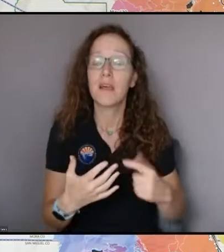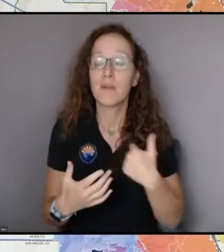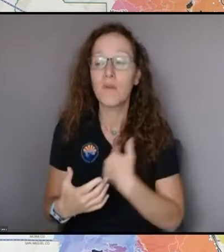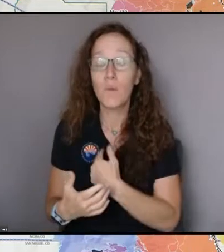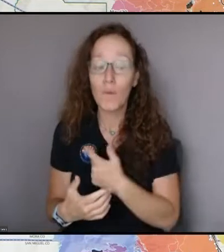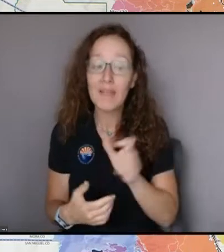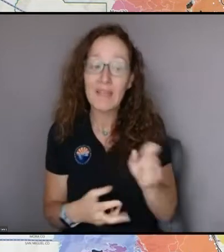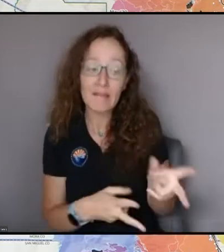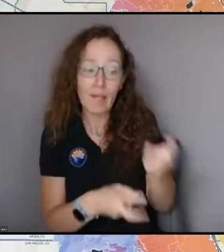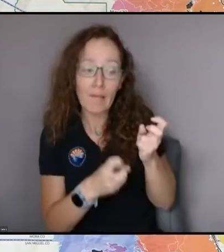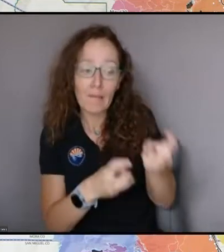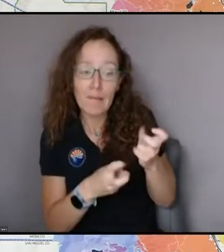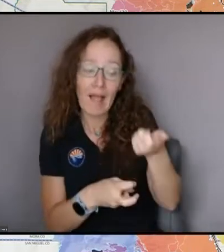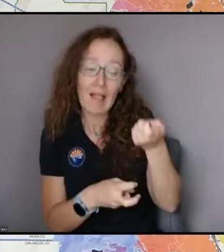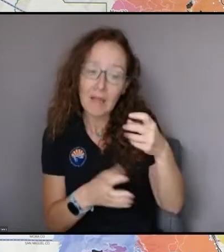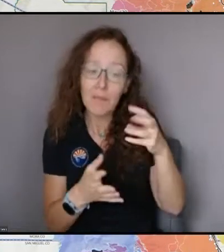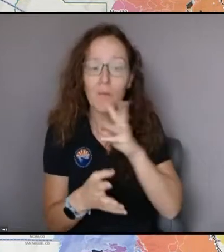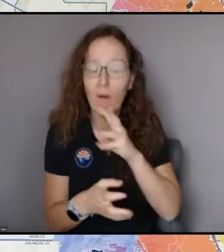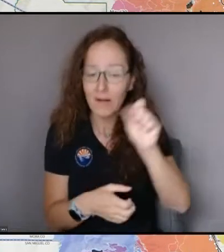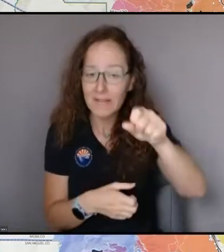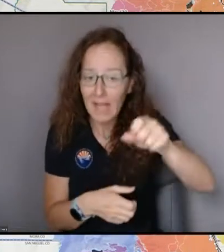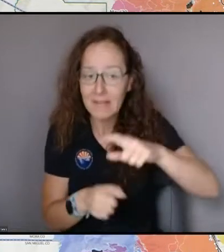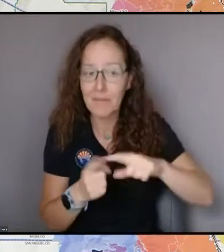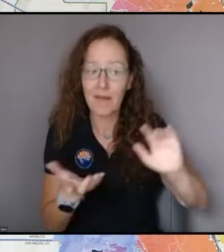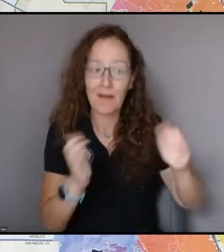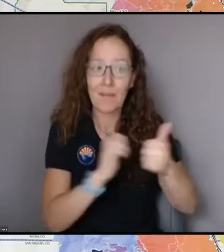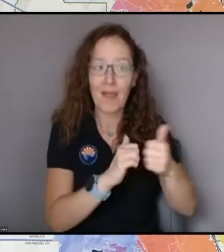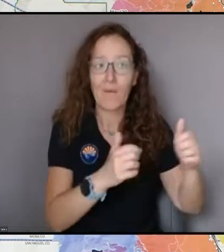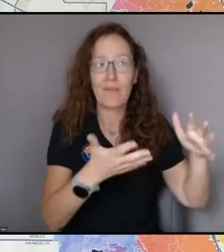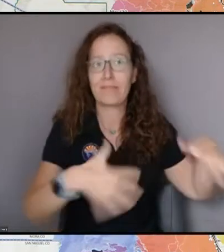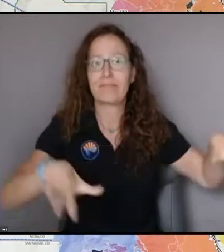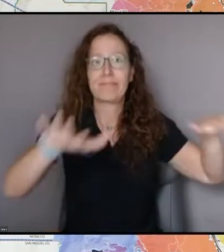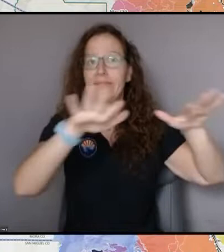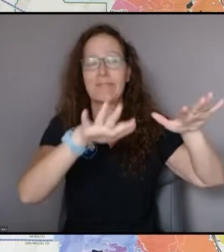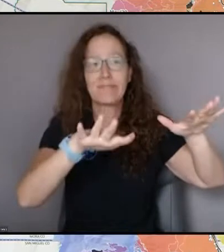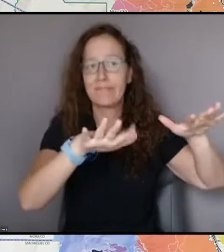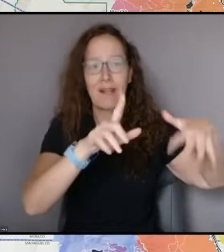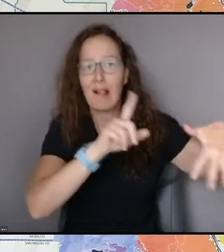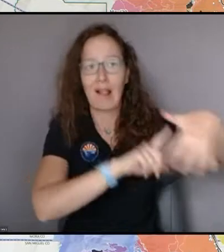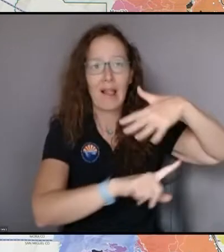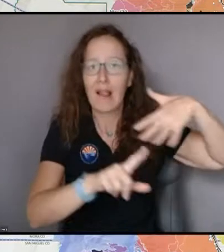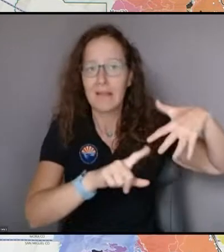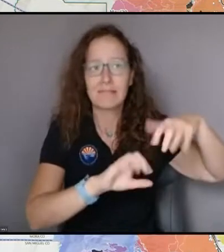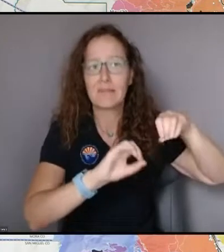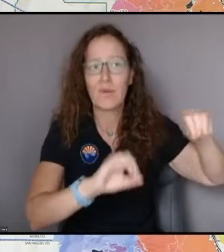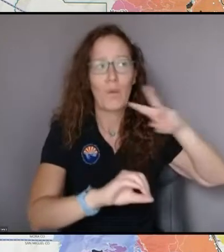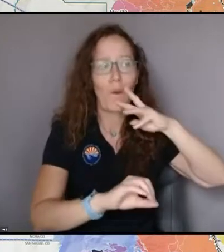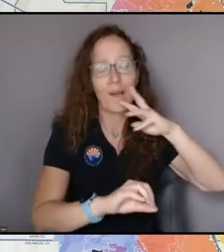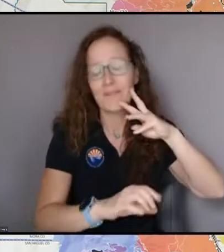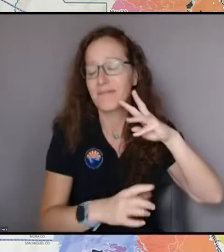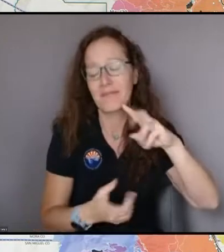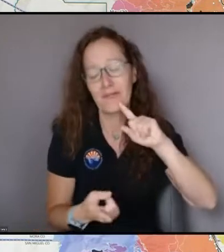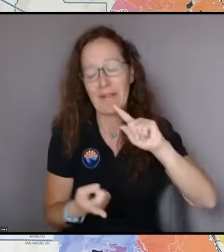overall scarcity of water. And that we're going to minimize our use to the maximum extent possible while making sure that